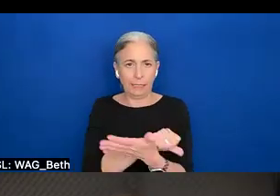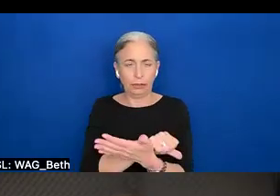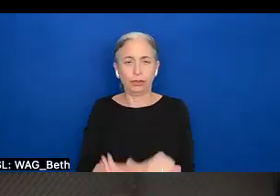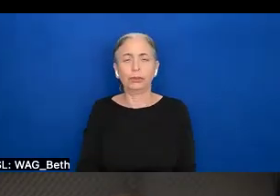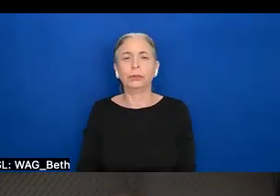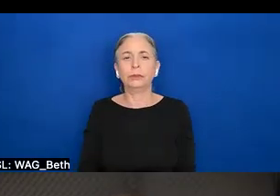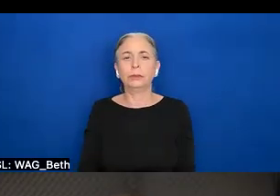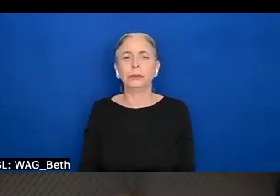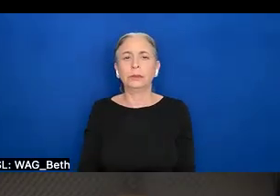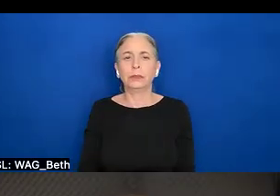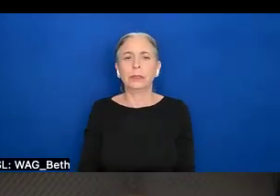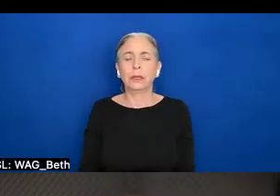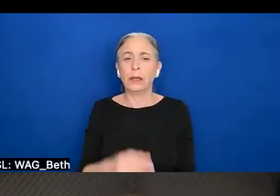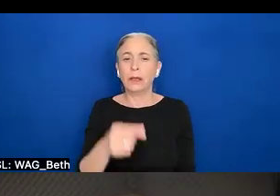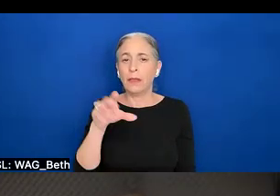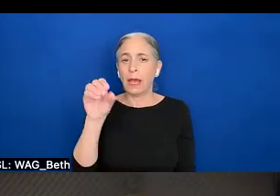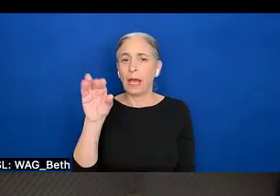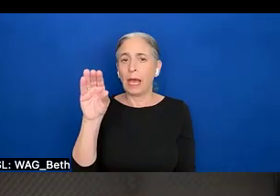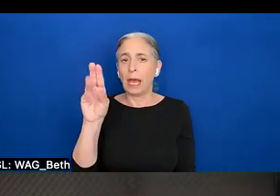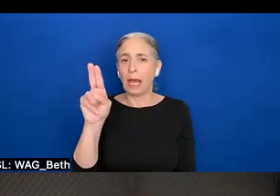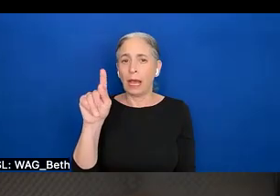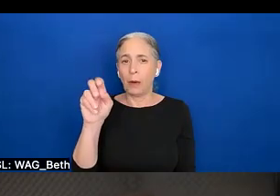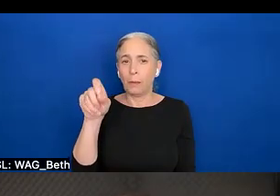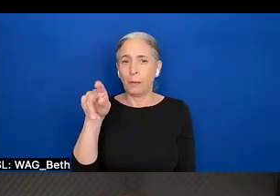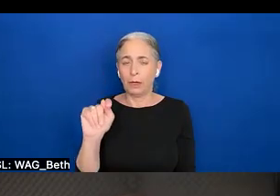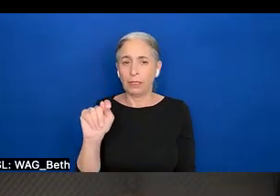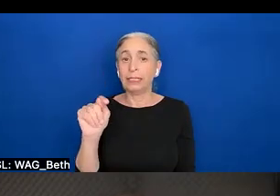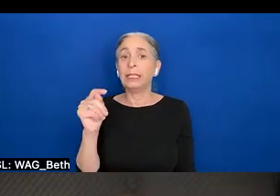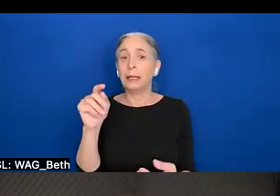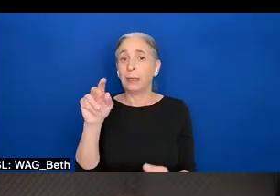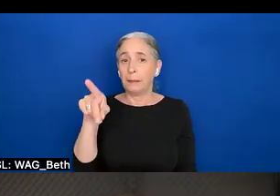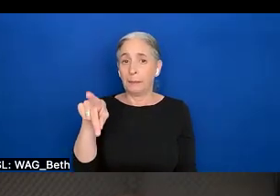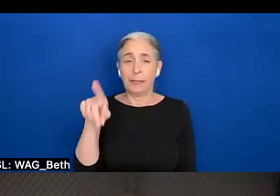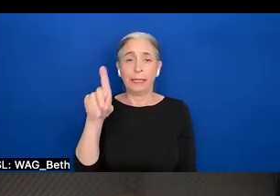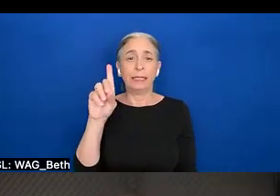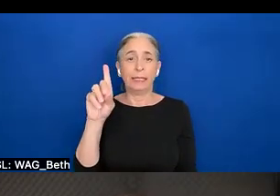And the output PDF, the PDF is accessible now.